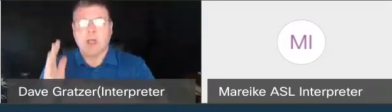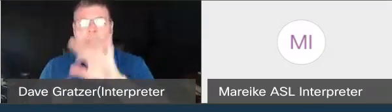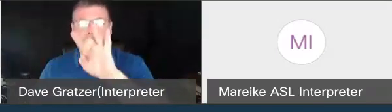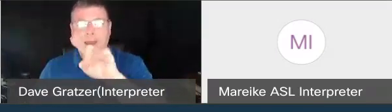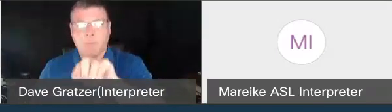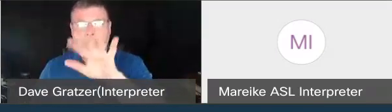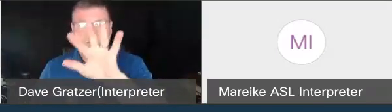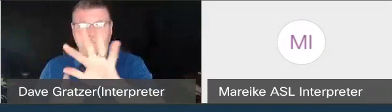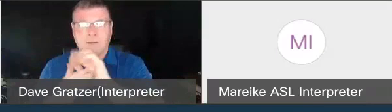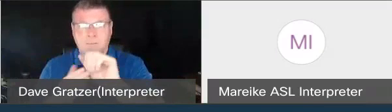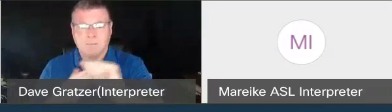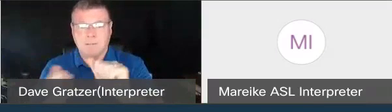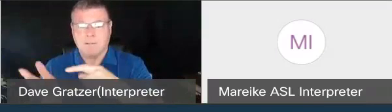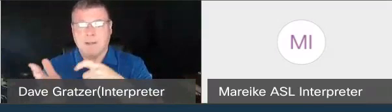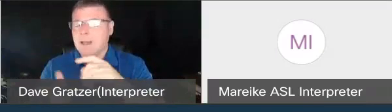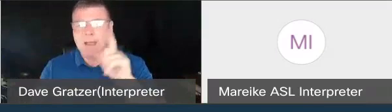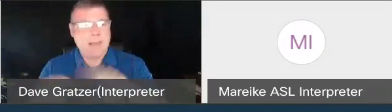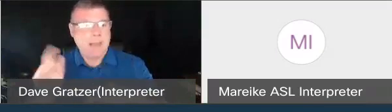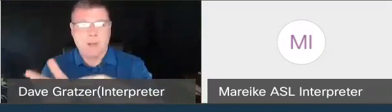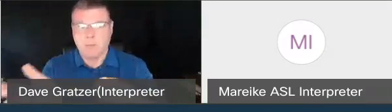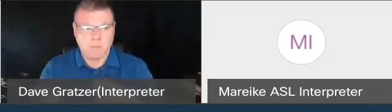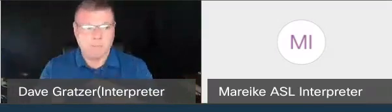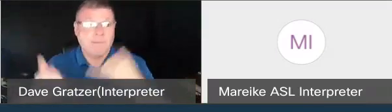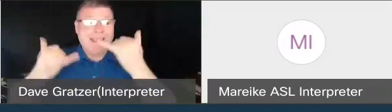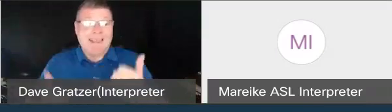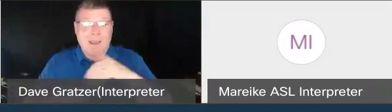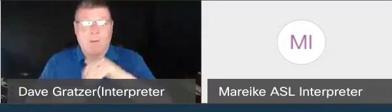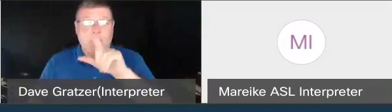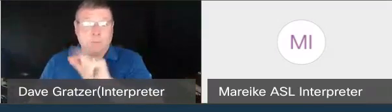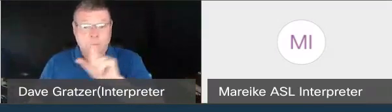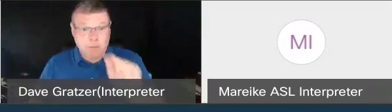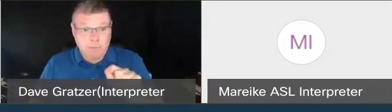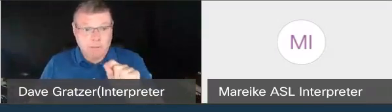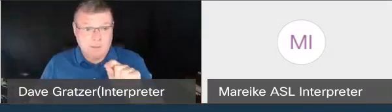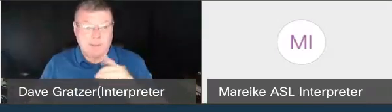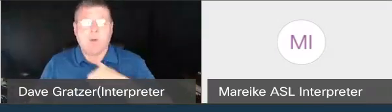in unreimbursed services. Now, in 2020, we re-did that same study,